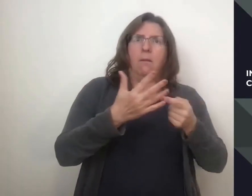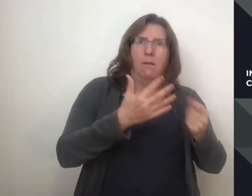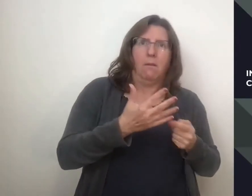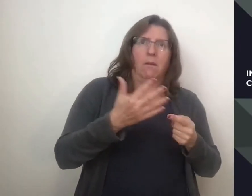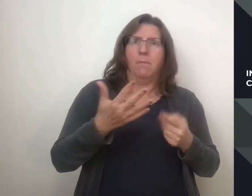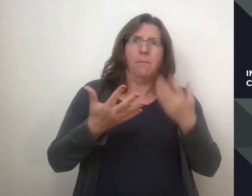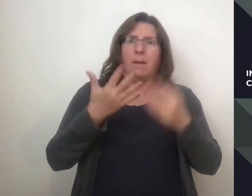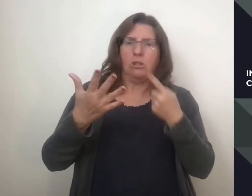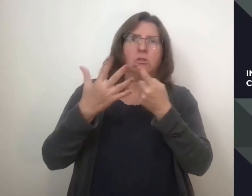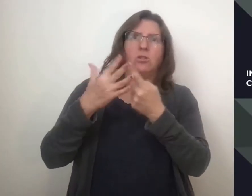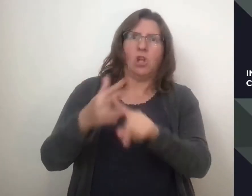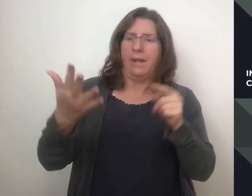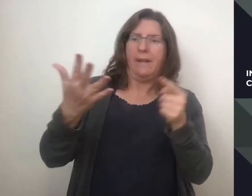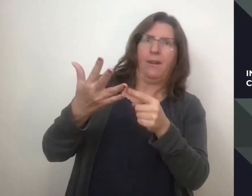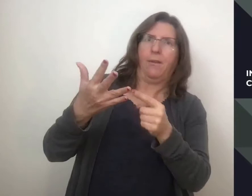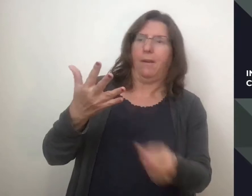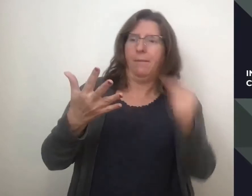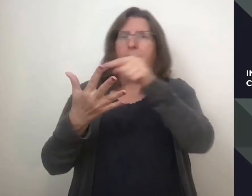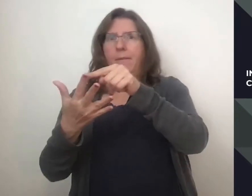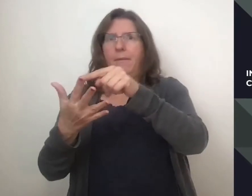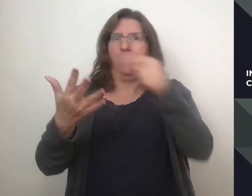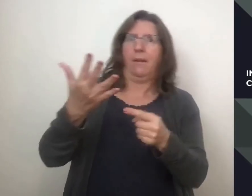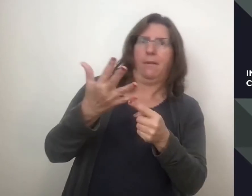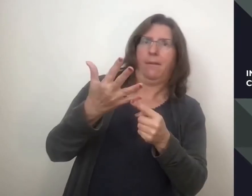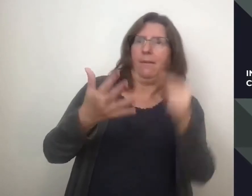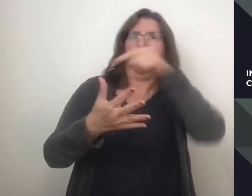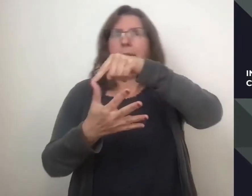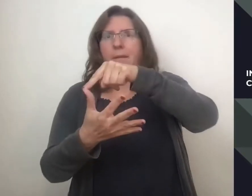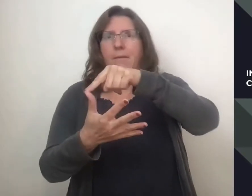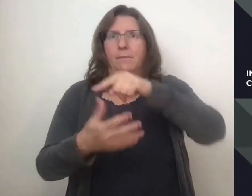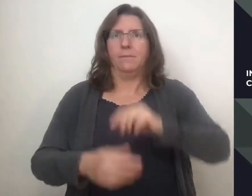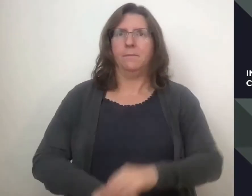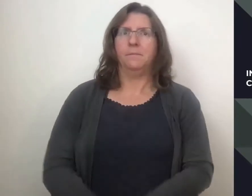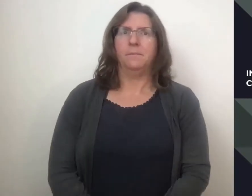Instead of giving information in a chronological order, the child confusingly explains things in the wrong order.